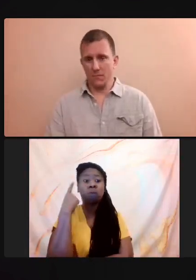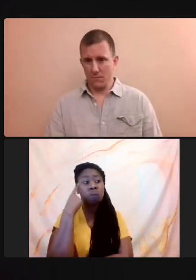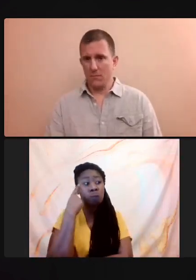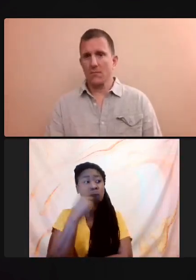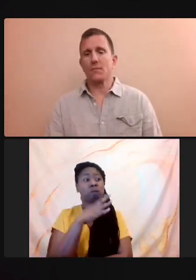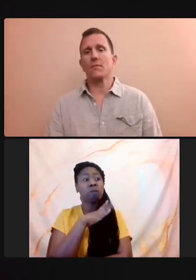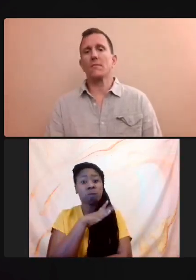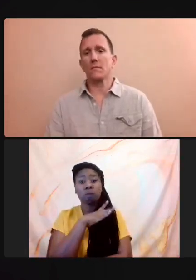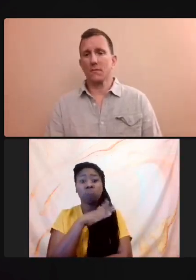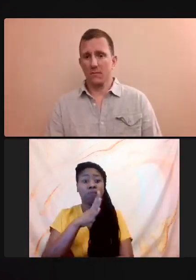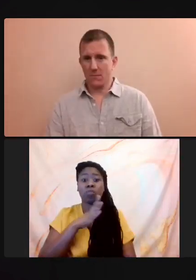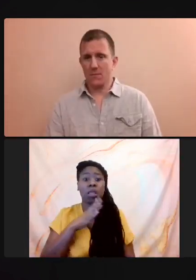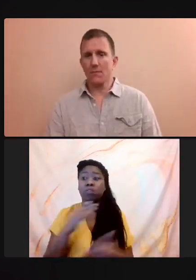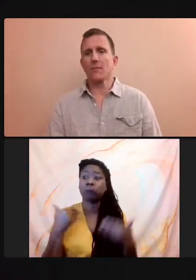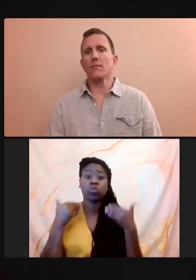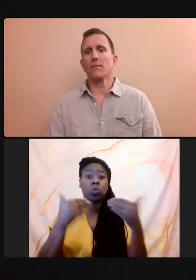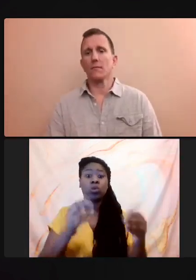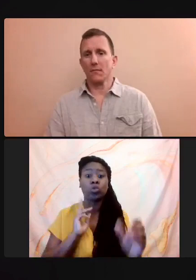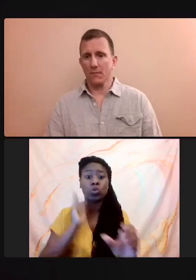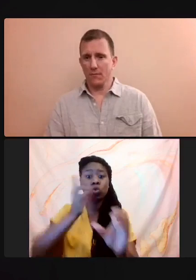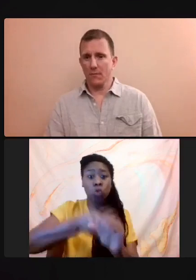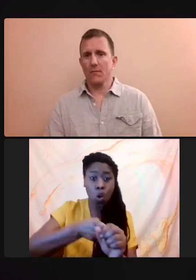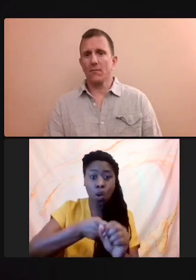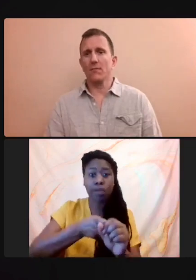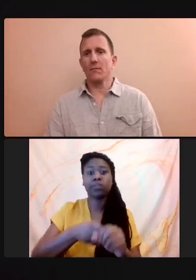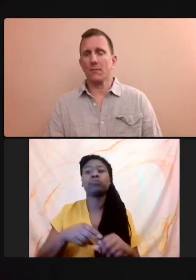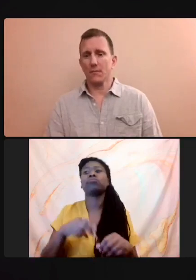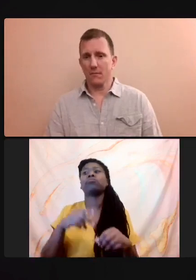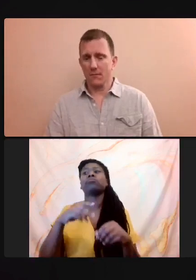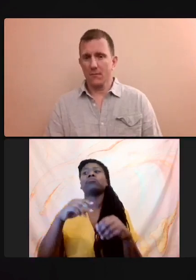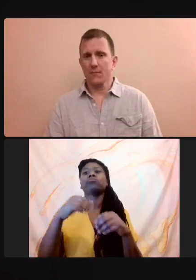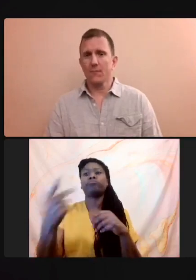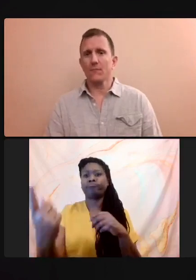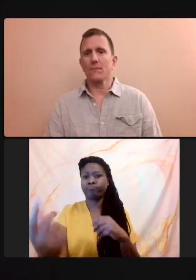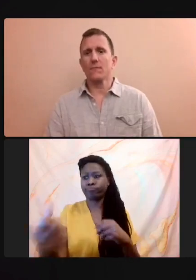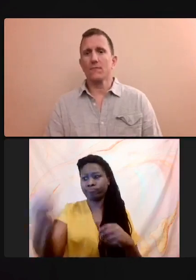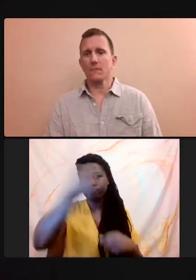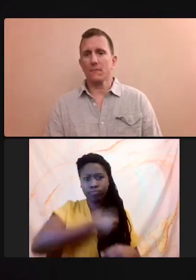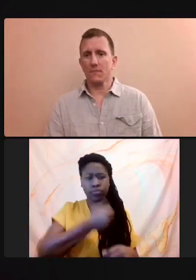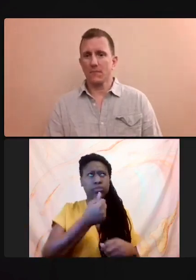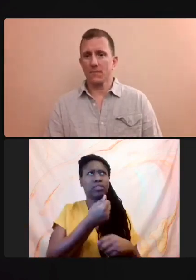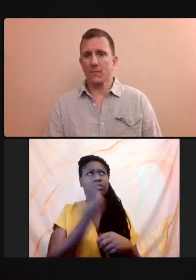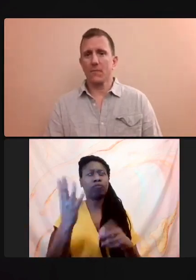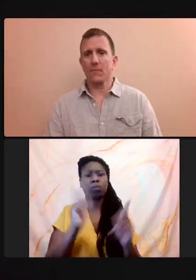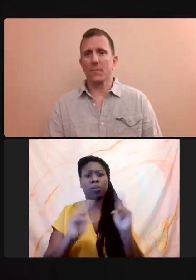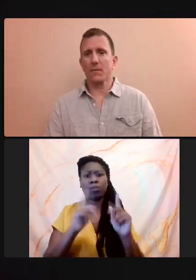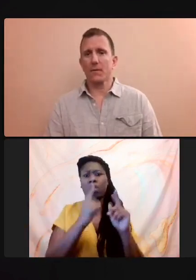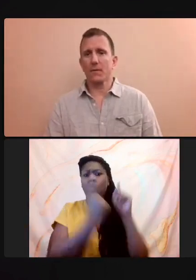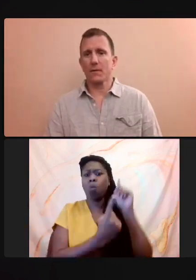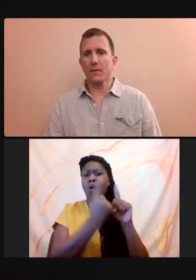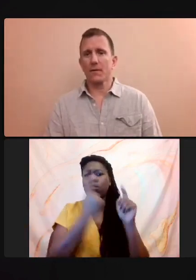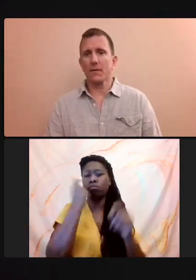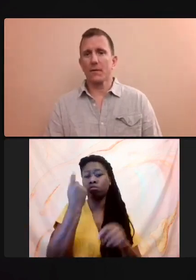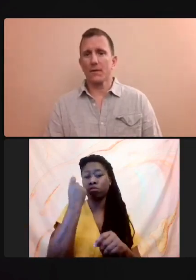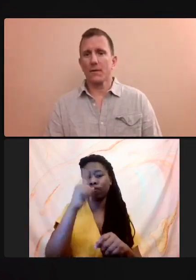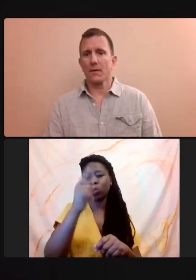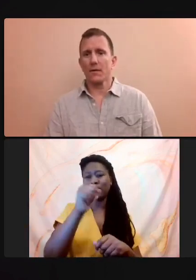And so I said, I'm going to go ahead and not sit back on my laurels, but instead join. And so it was a ten week program.